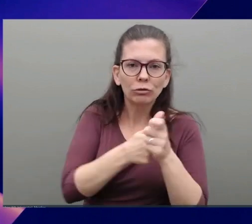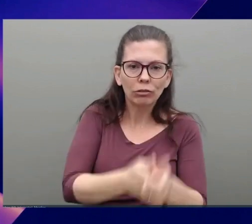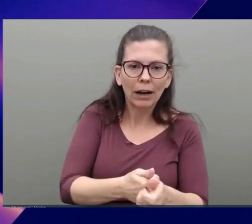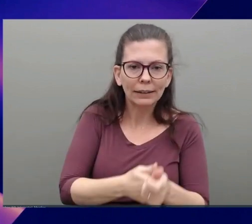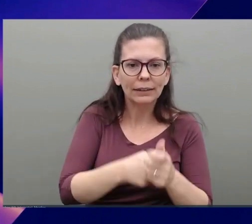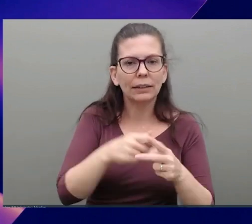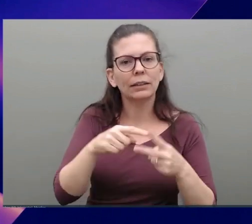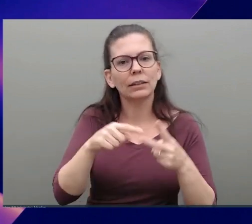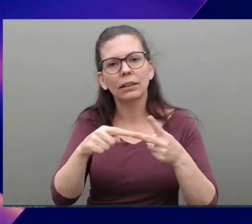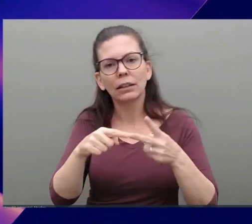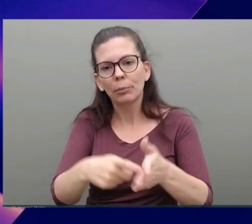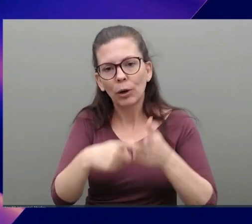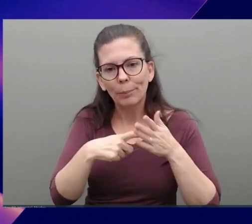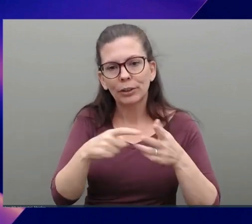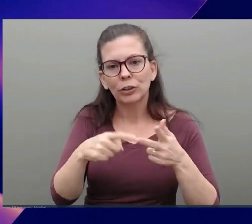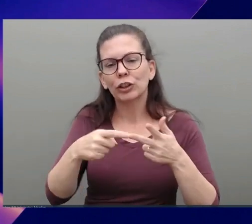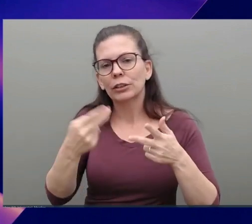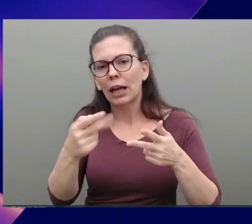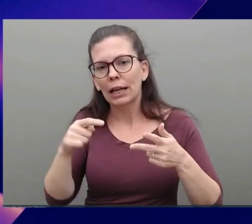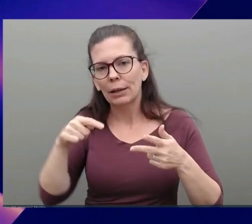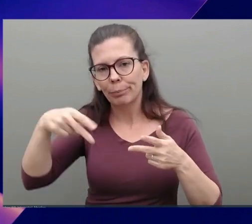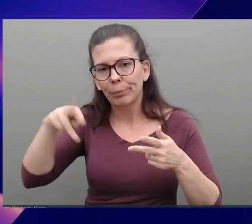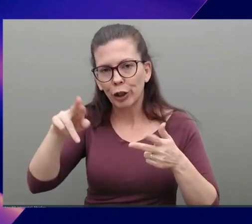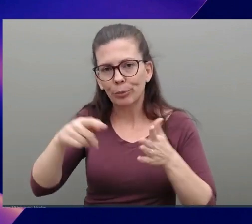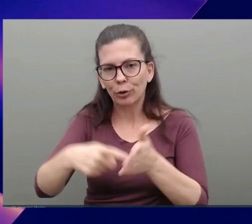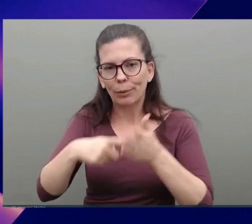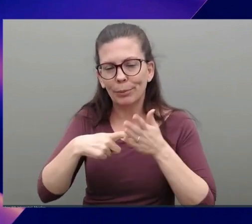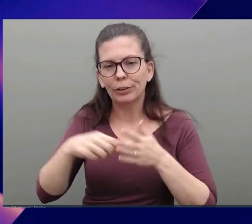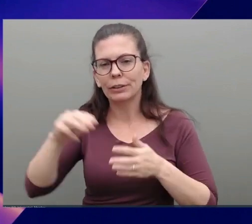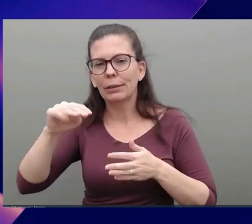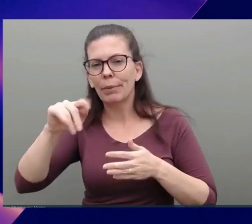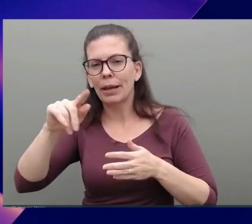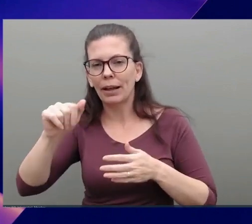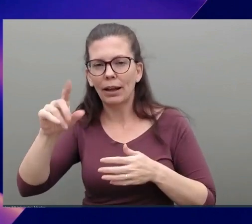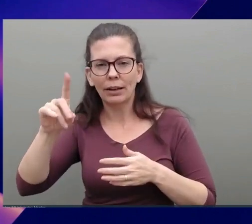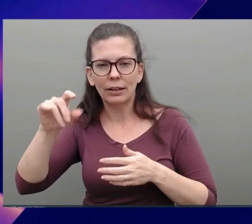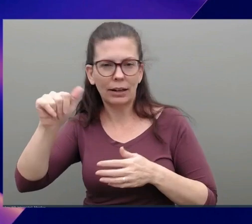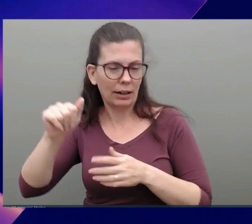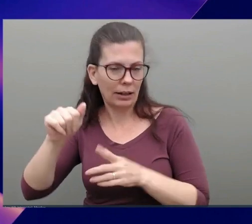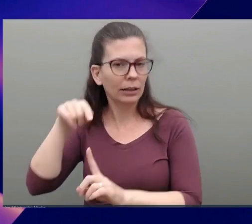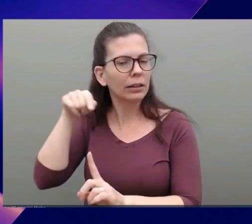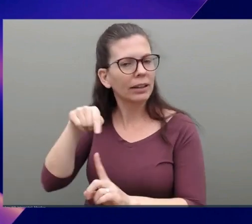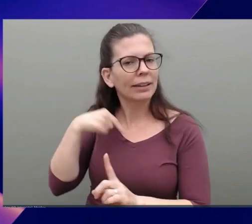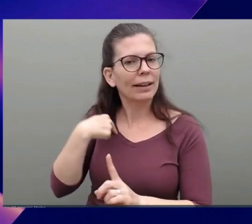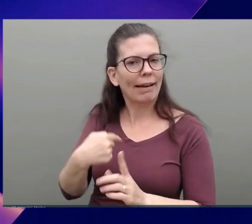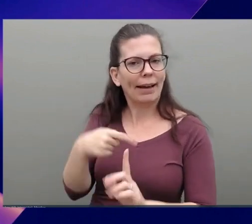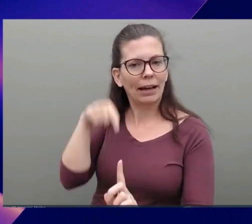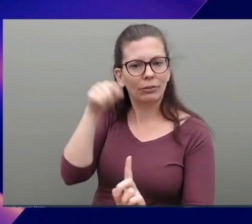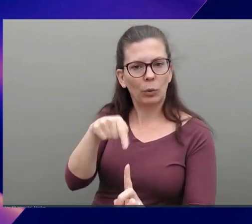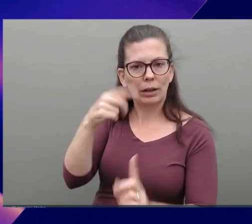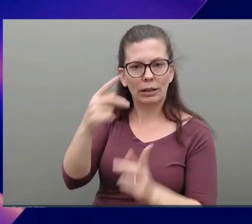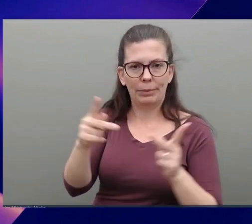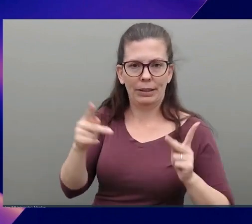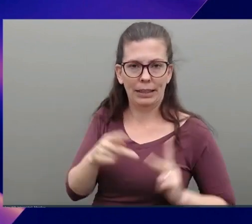hyperparameters, metadata, so that data scientists have a singular place where they can easily go,